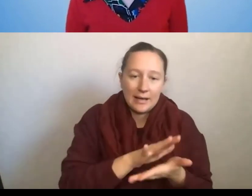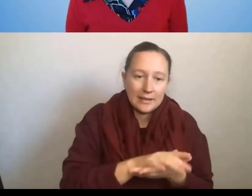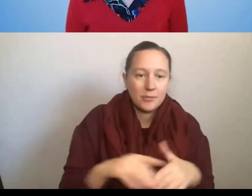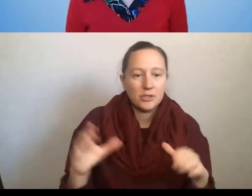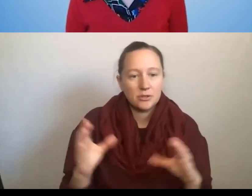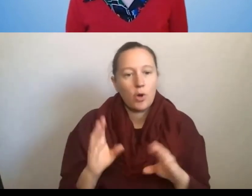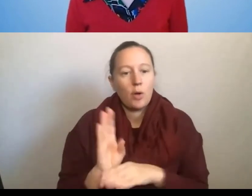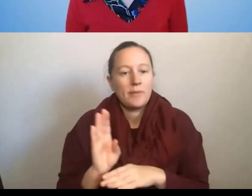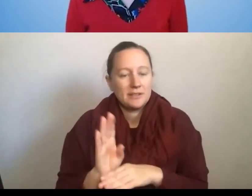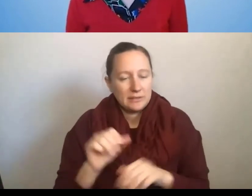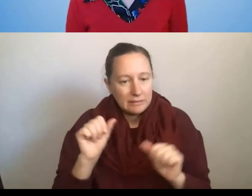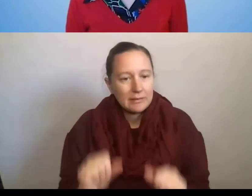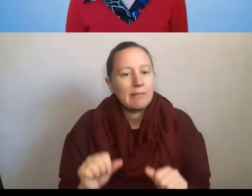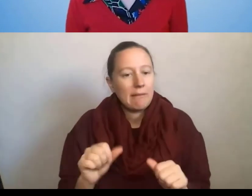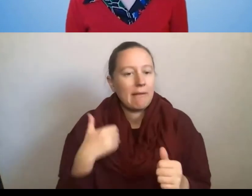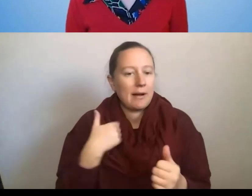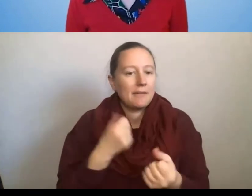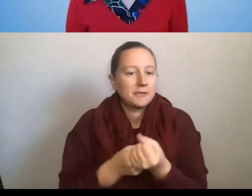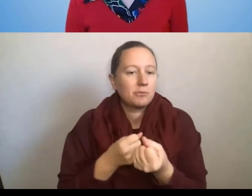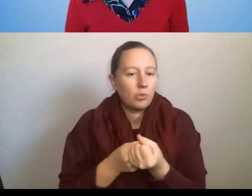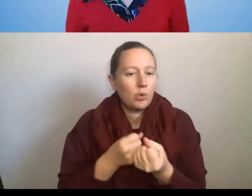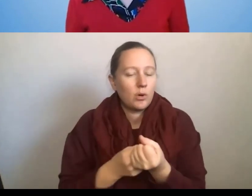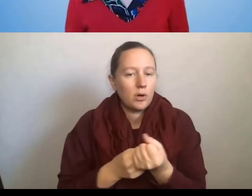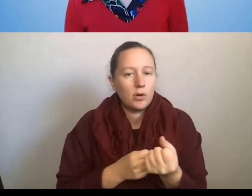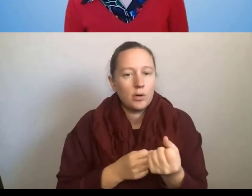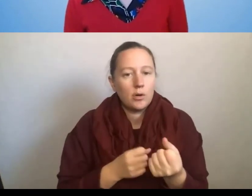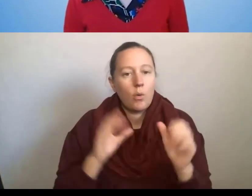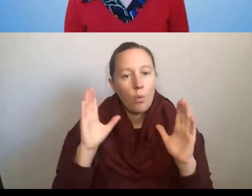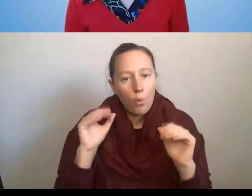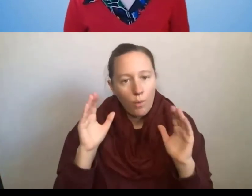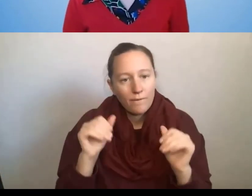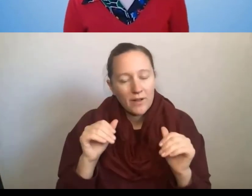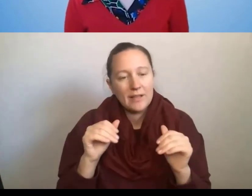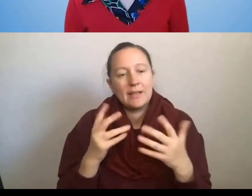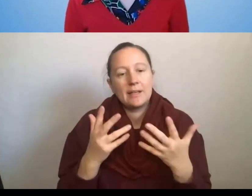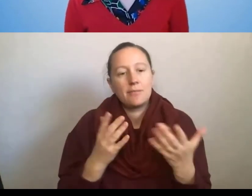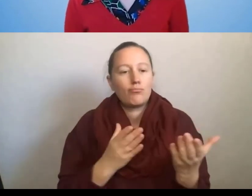can support to hopefully bring their technologies forward.